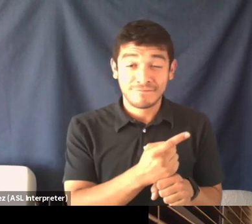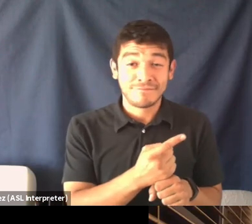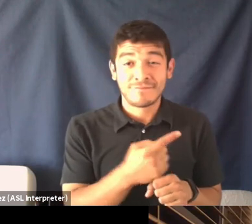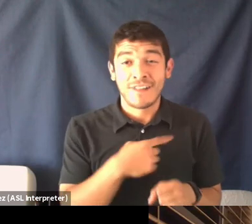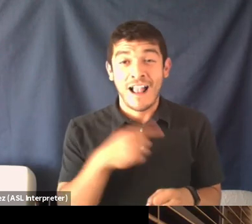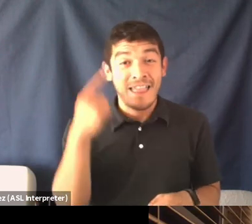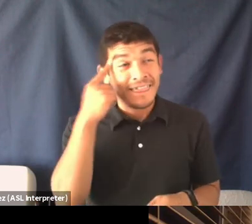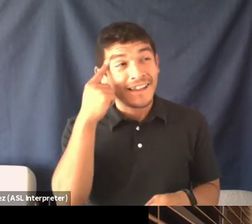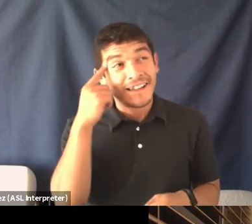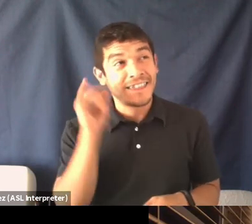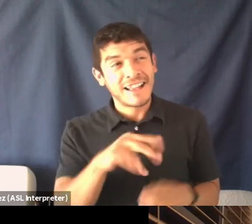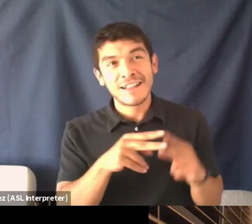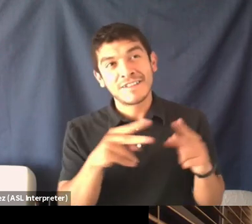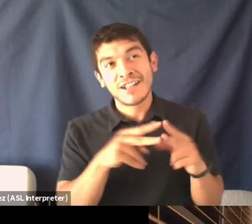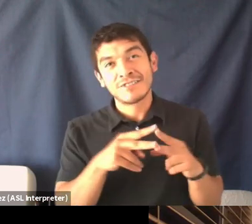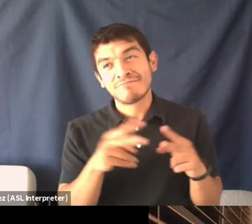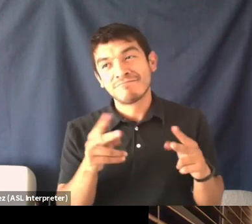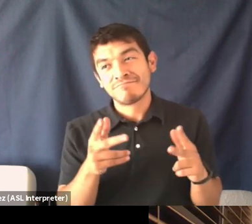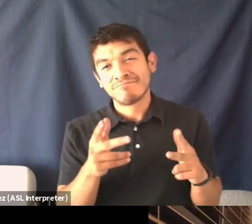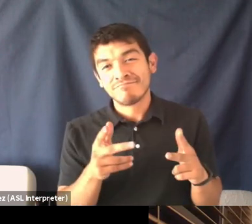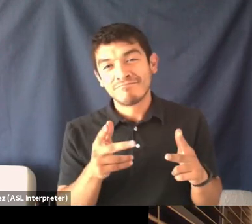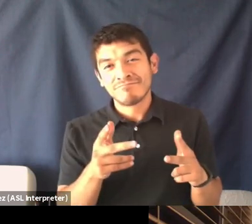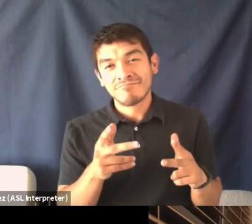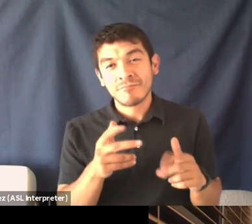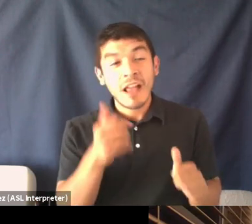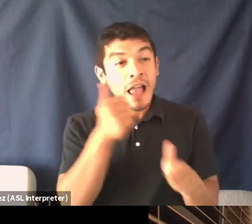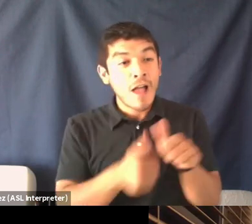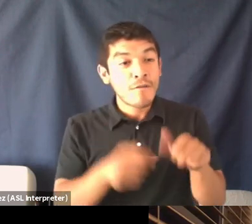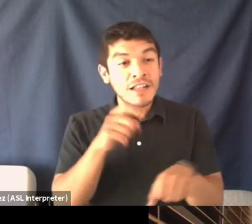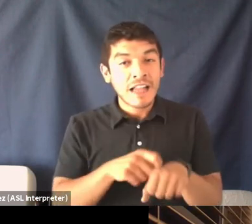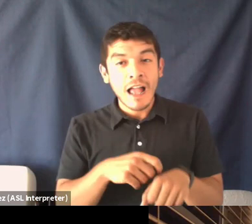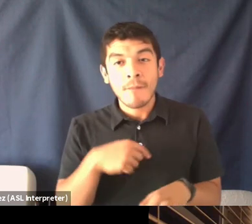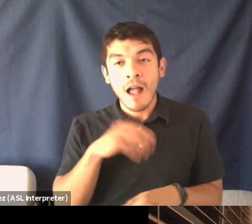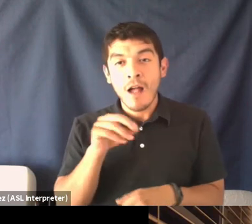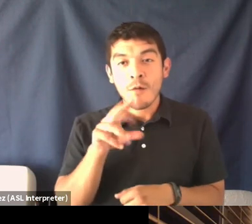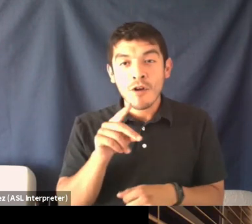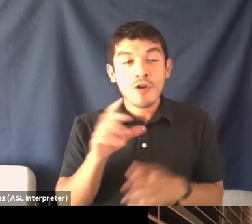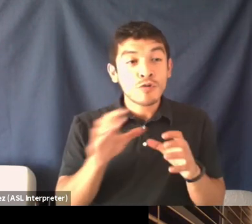I think that's a very, you know, like every time we would sort of do an interview where it would be